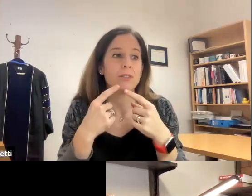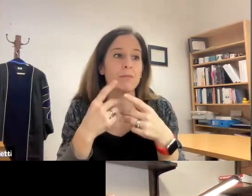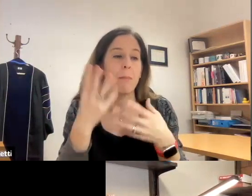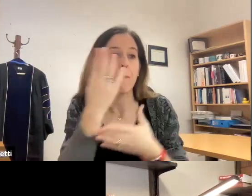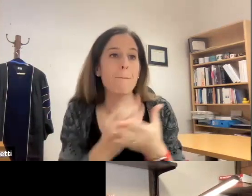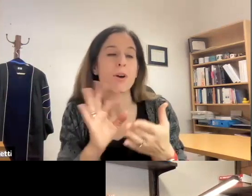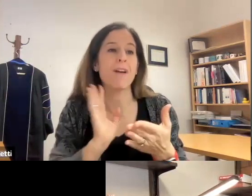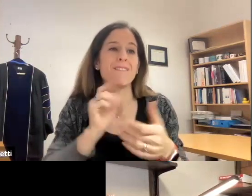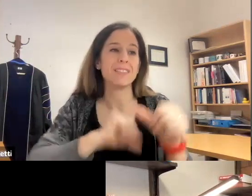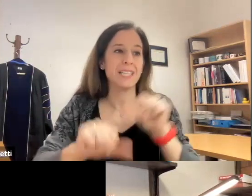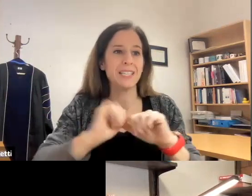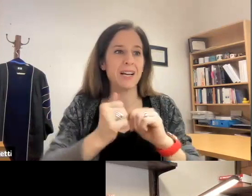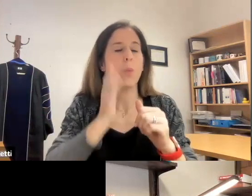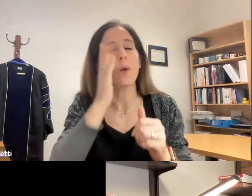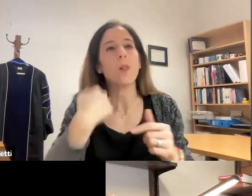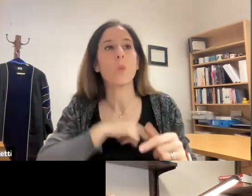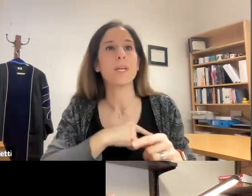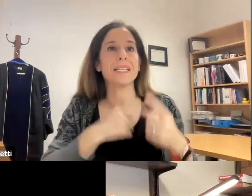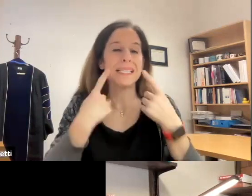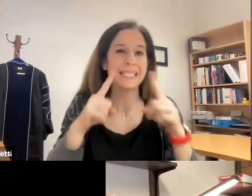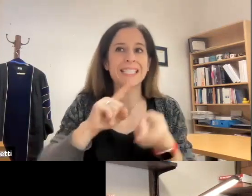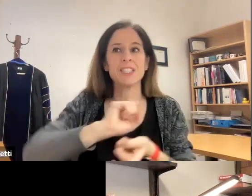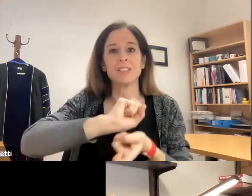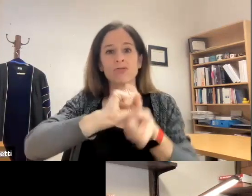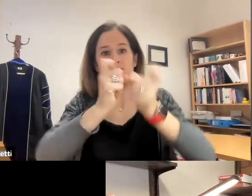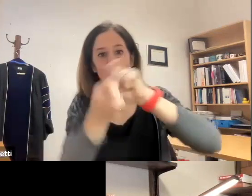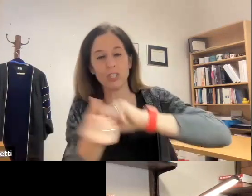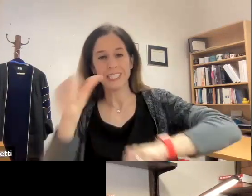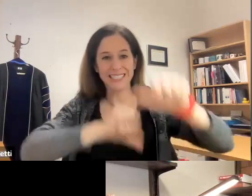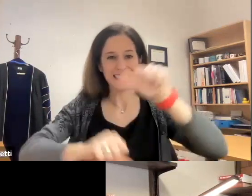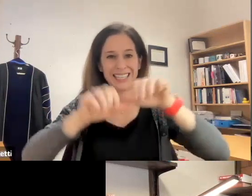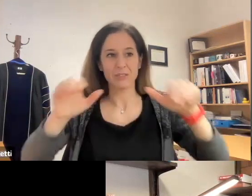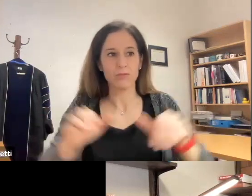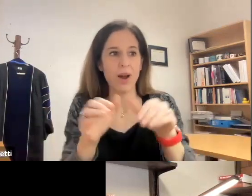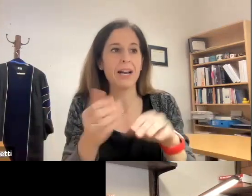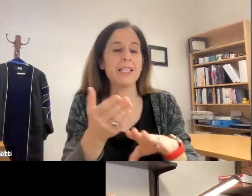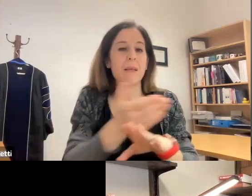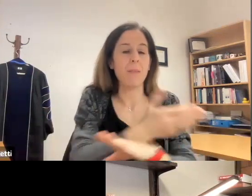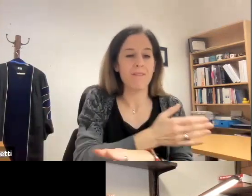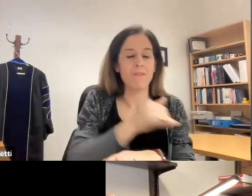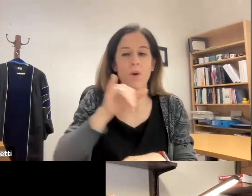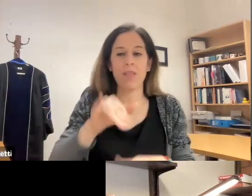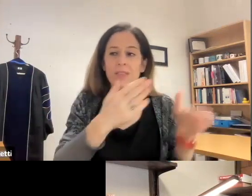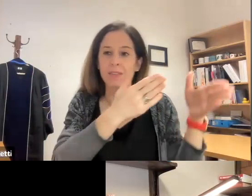this normative, and how can we achieve